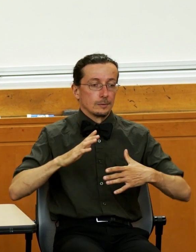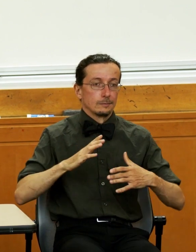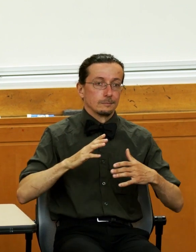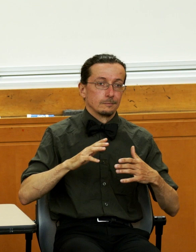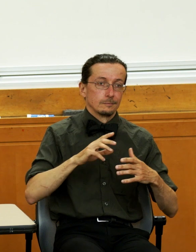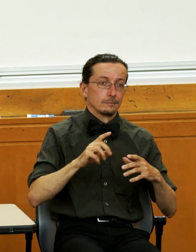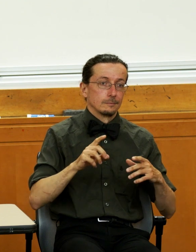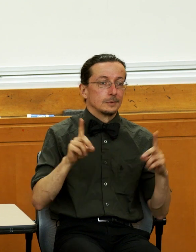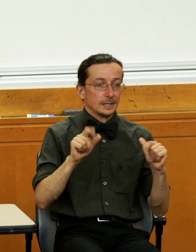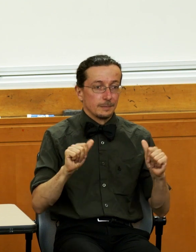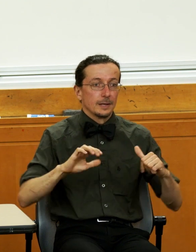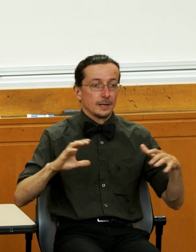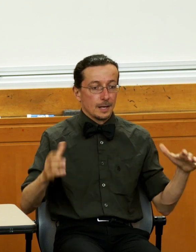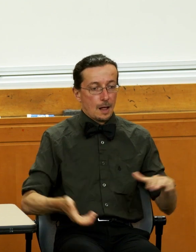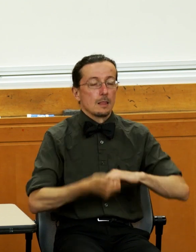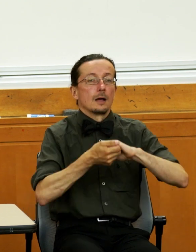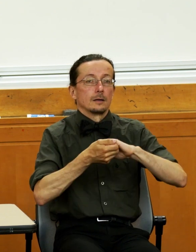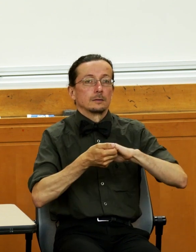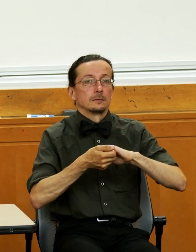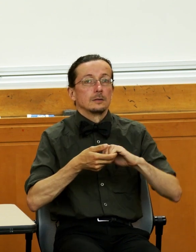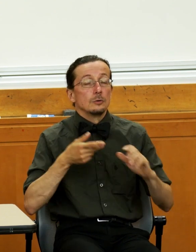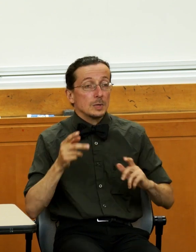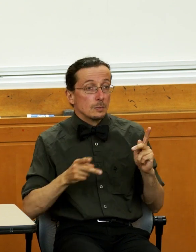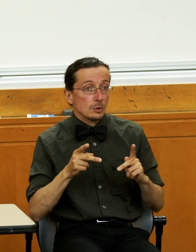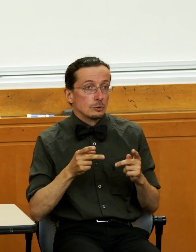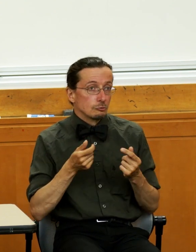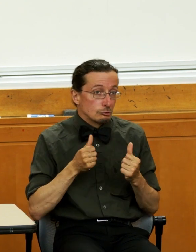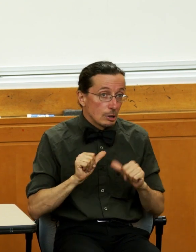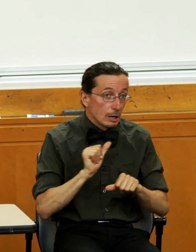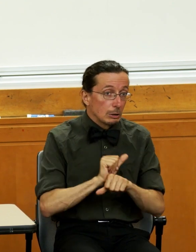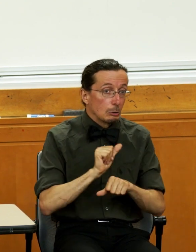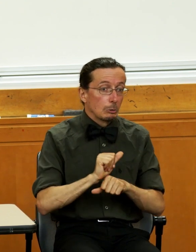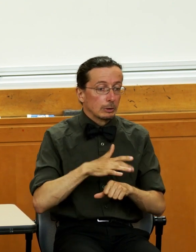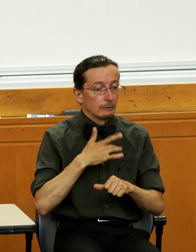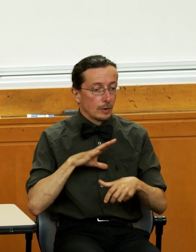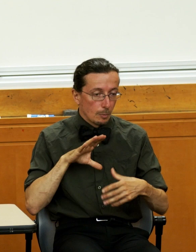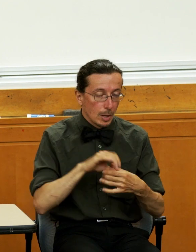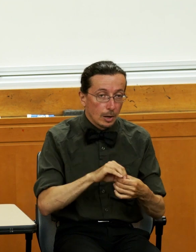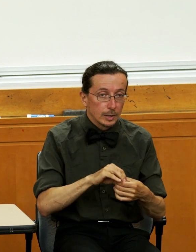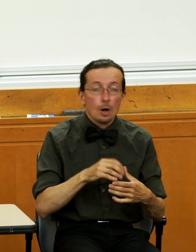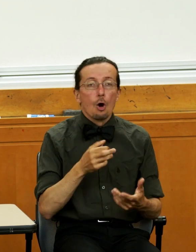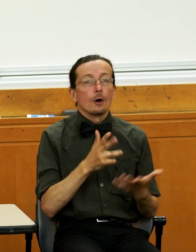of belonging that people work at intentionally? Is there a sense of belonging that arises or